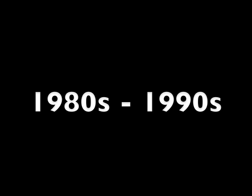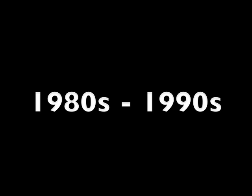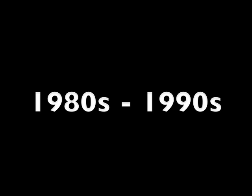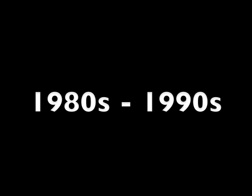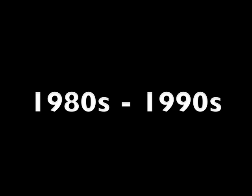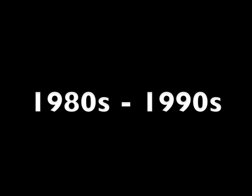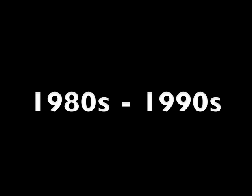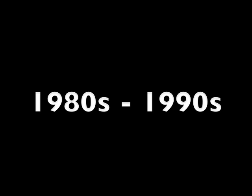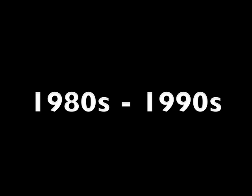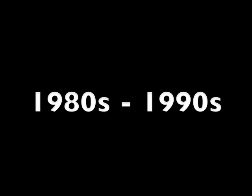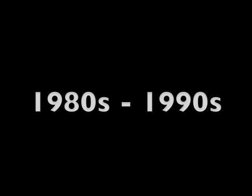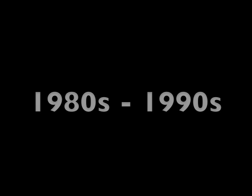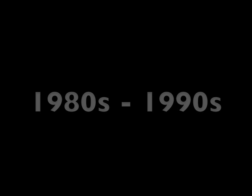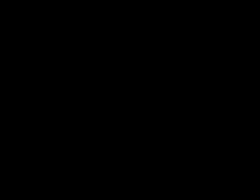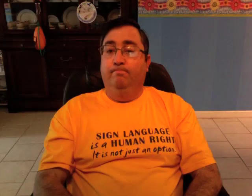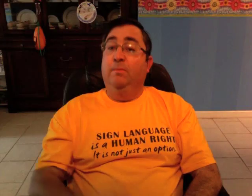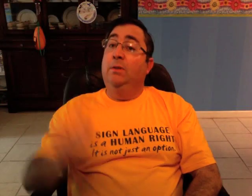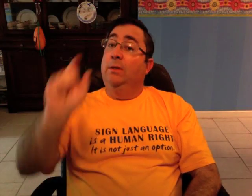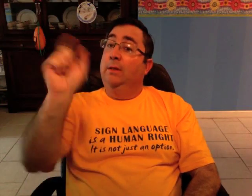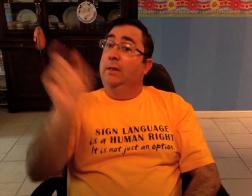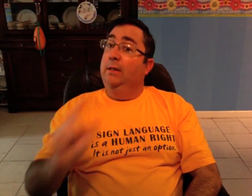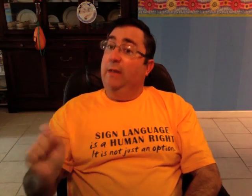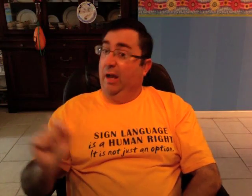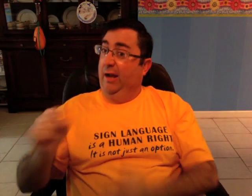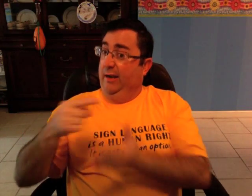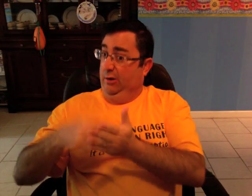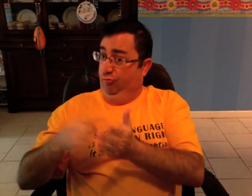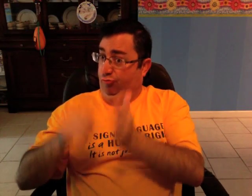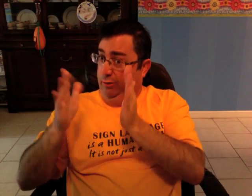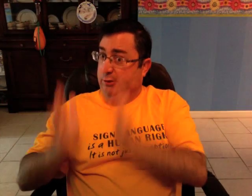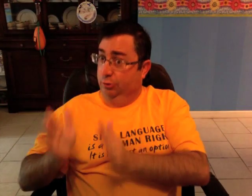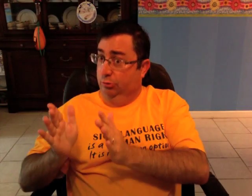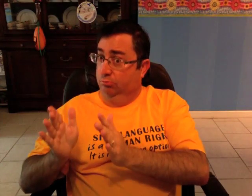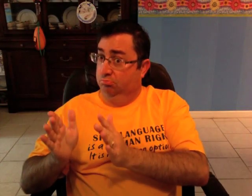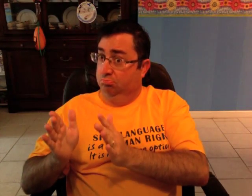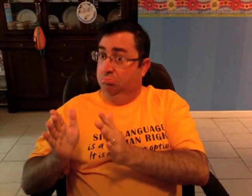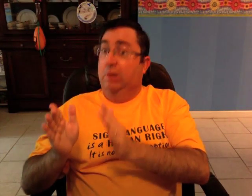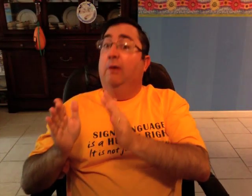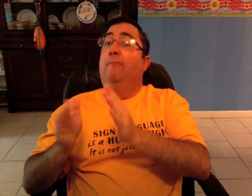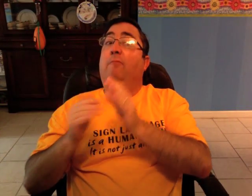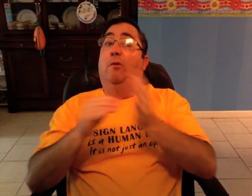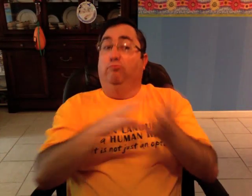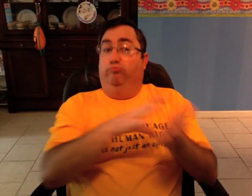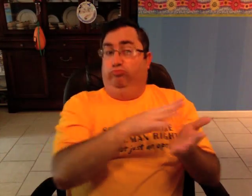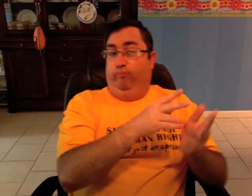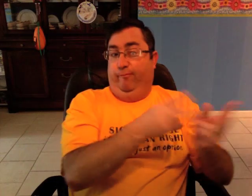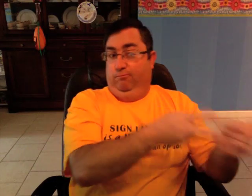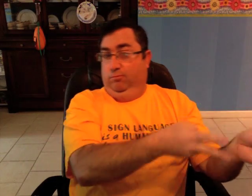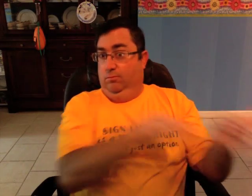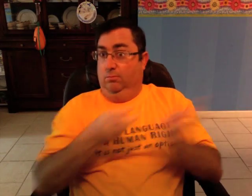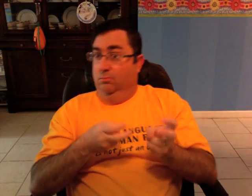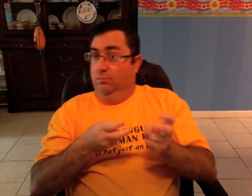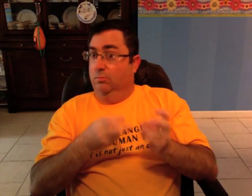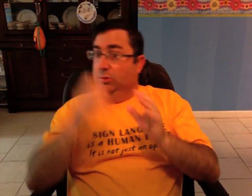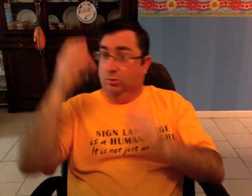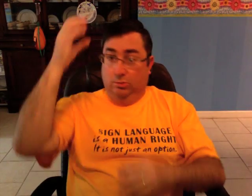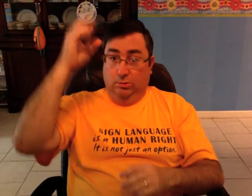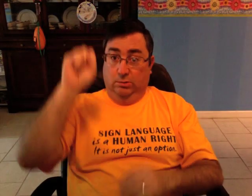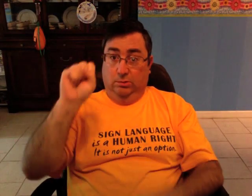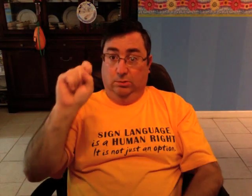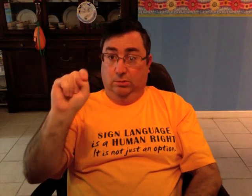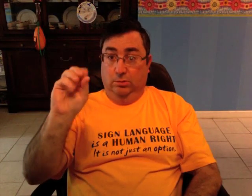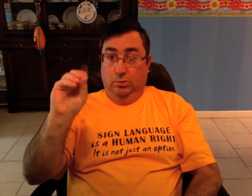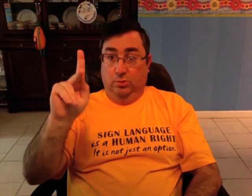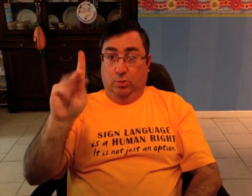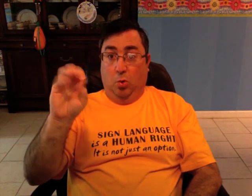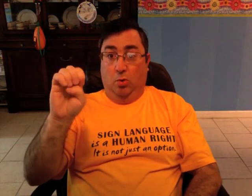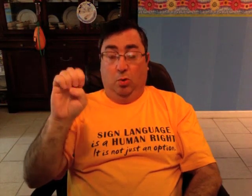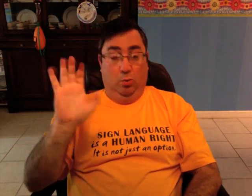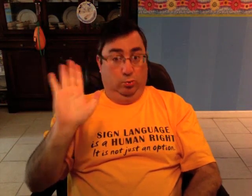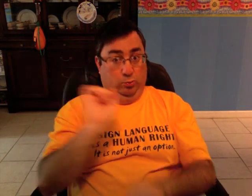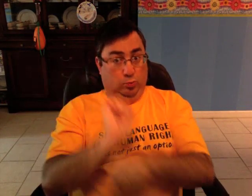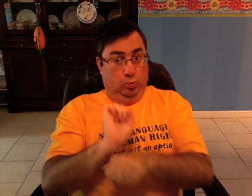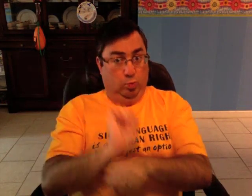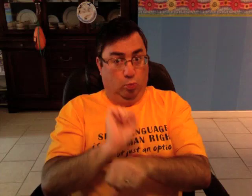Italian researchers, following Stokoe's work,